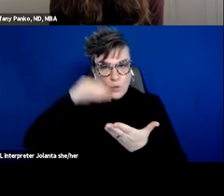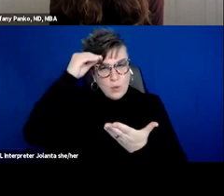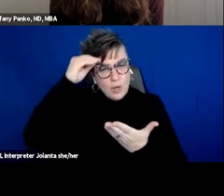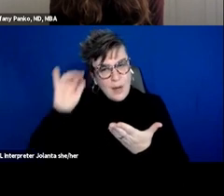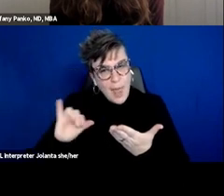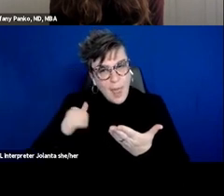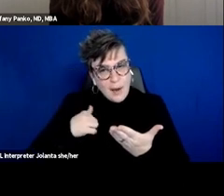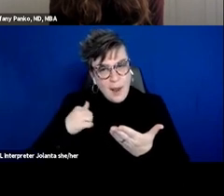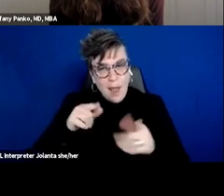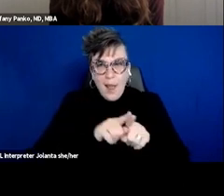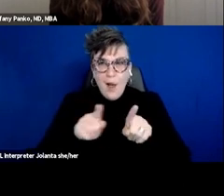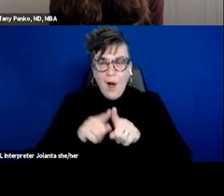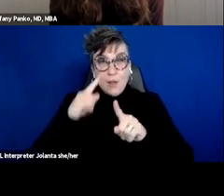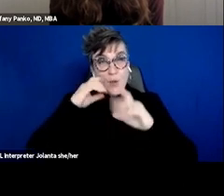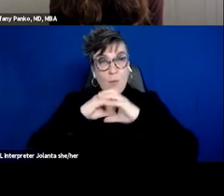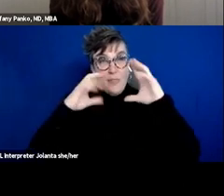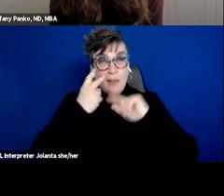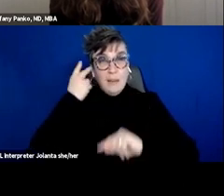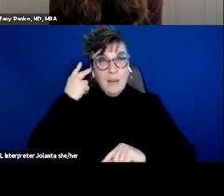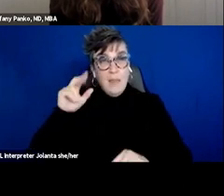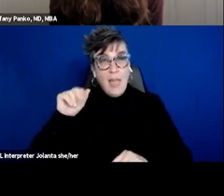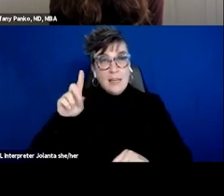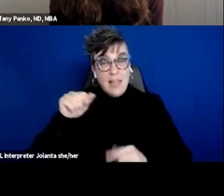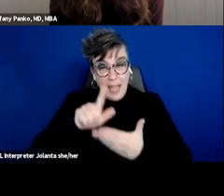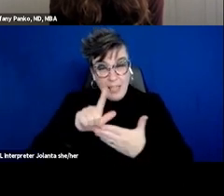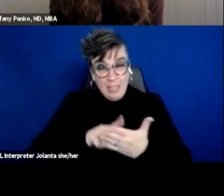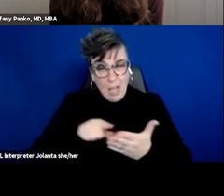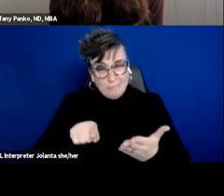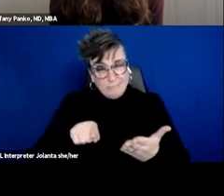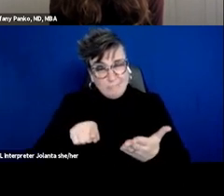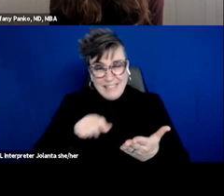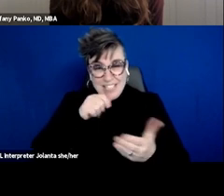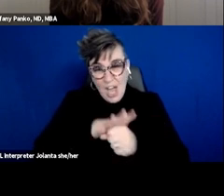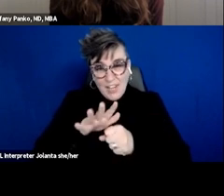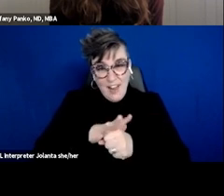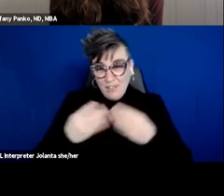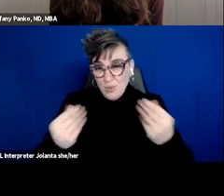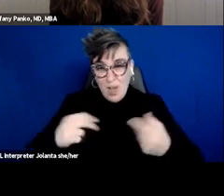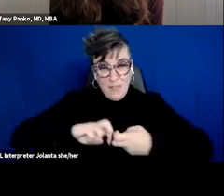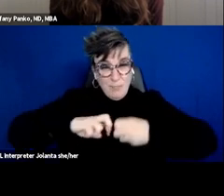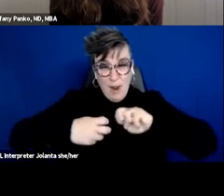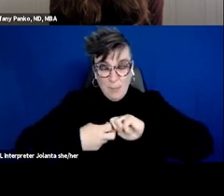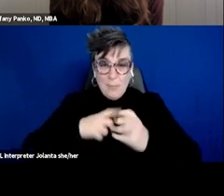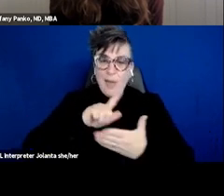look at the ADA, the law isn’t really enough to solve this problem. The law is one lever